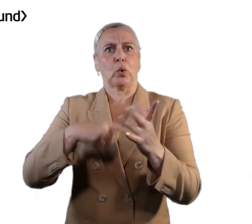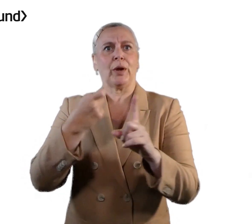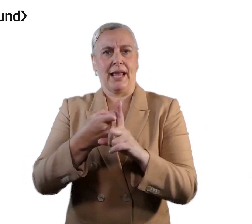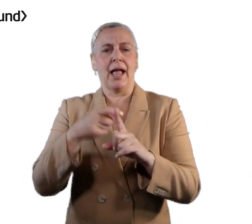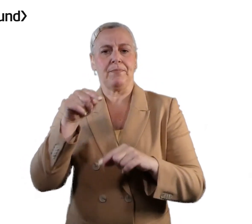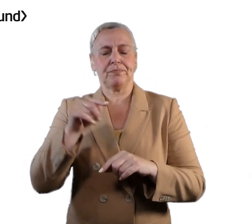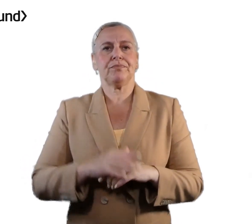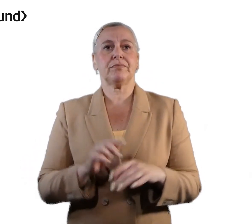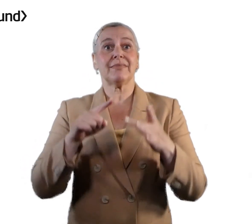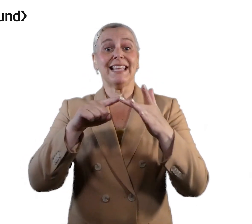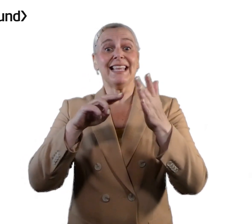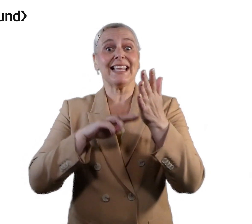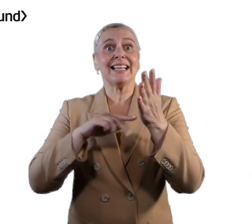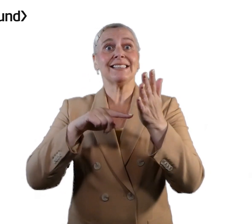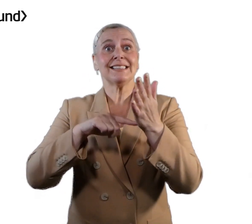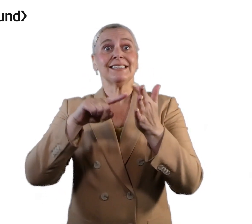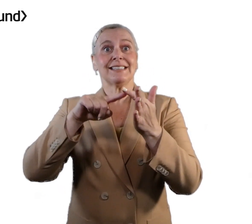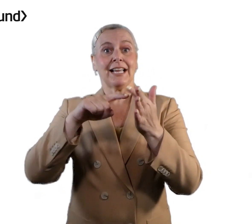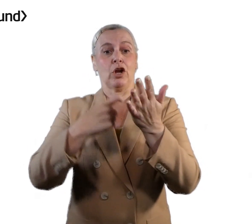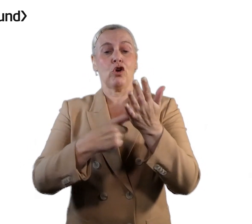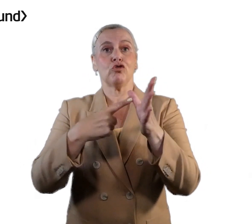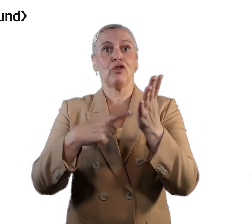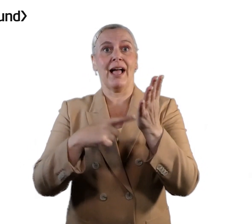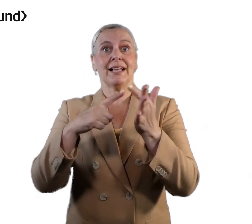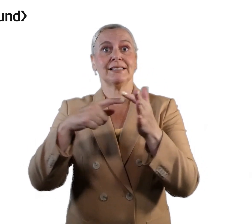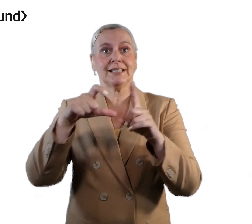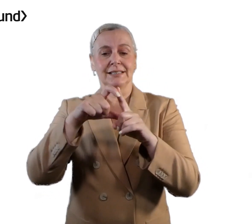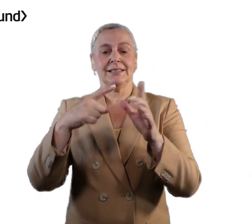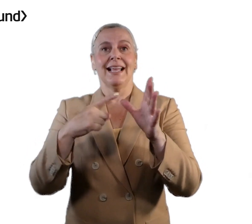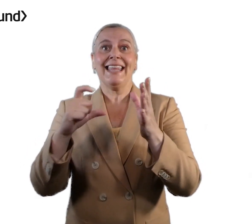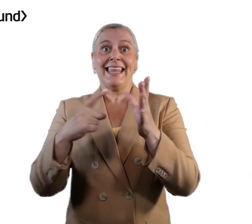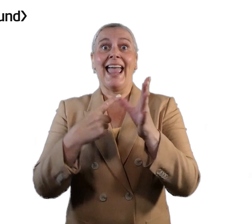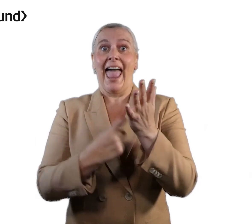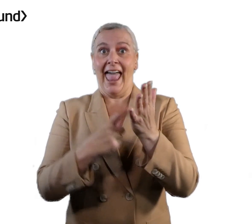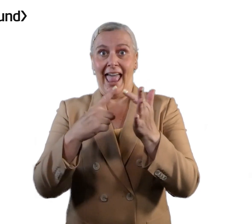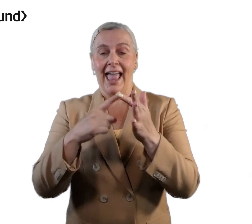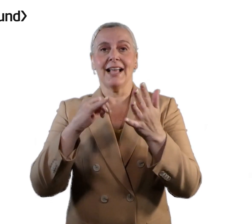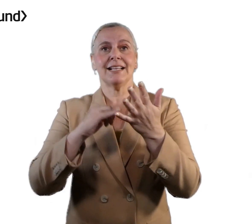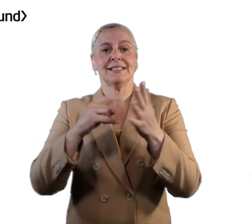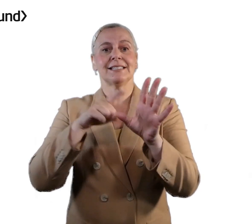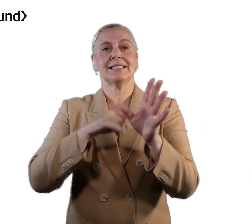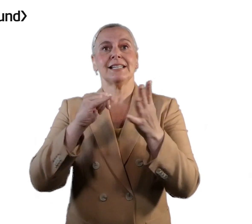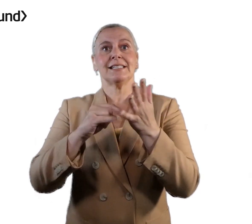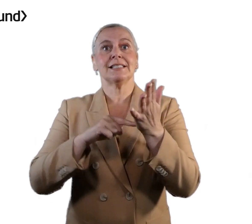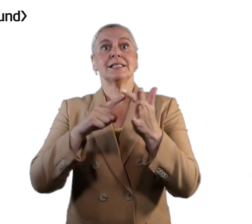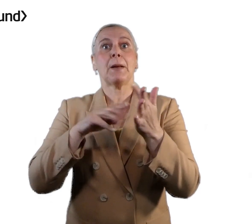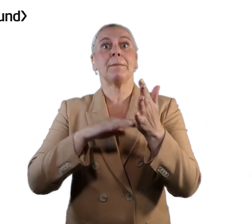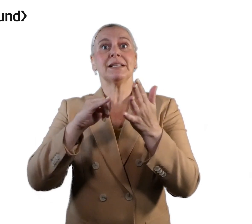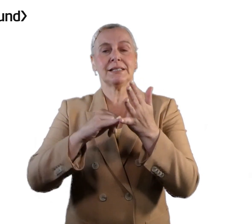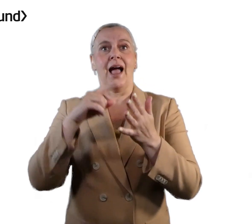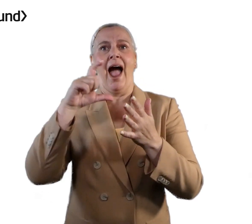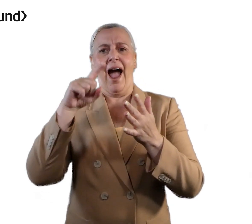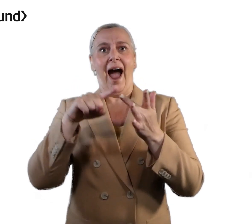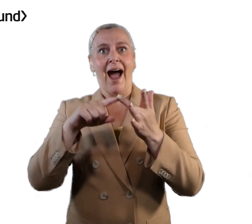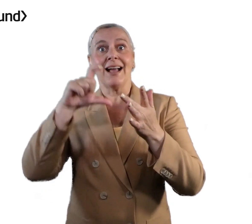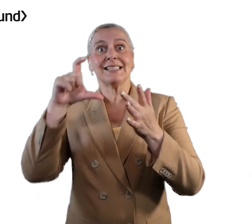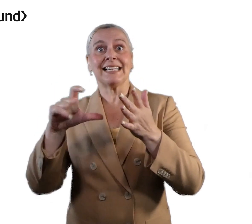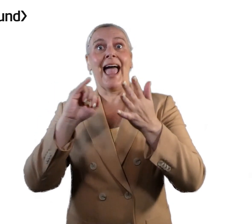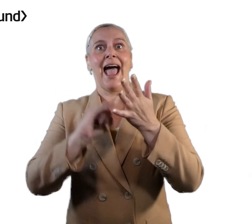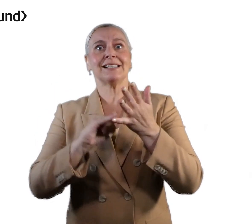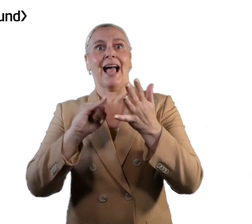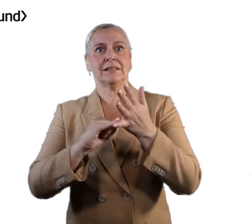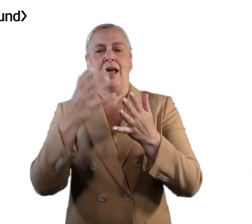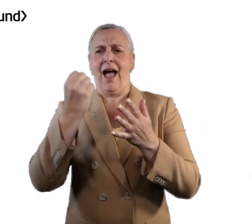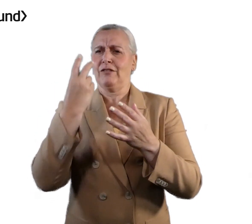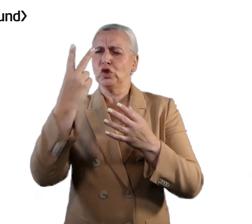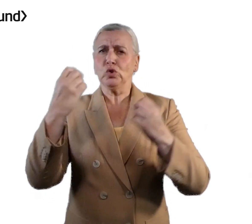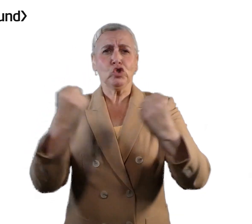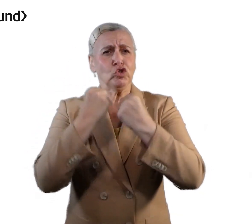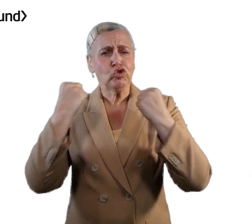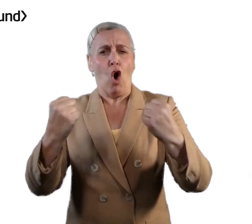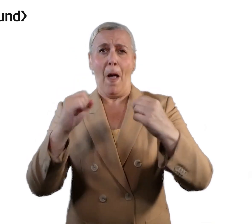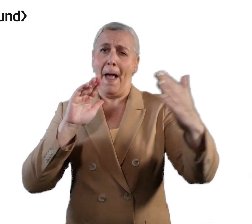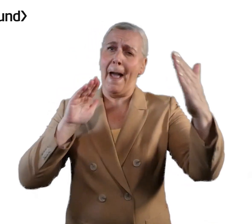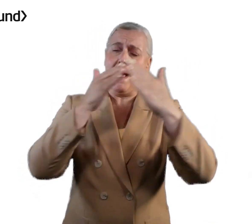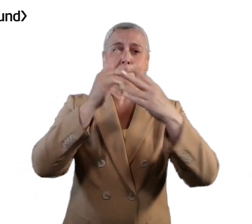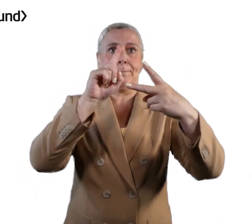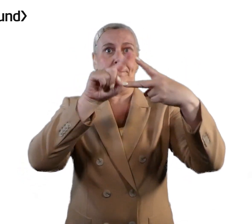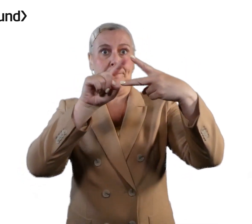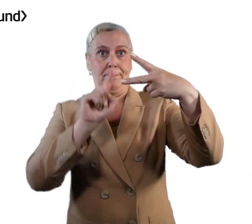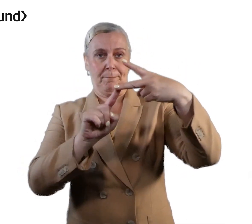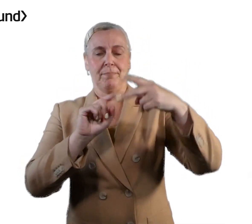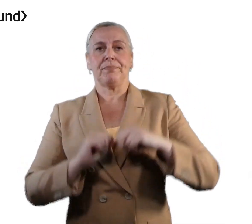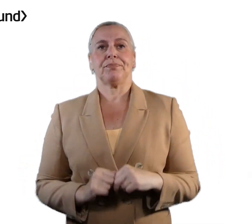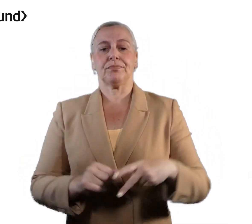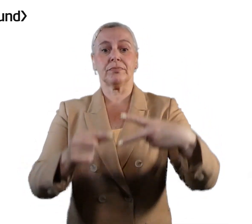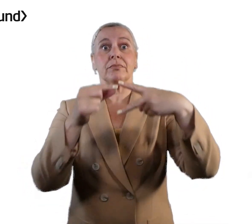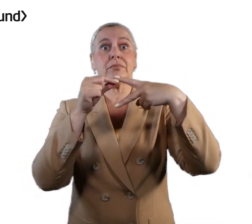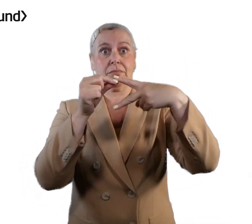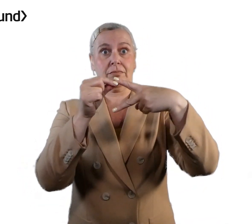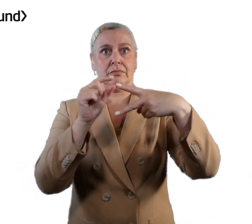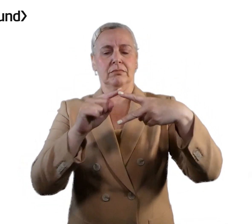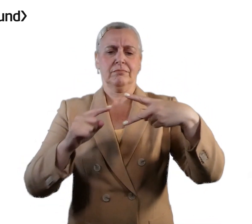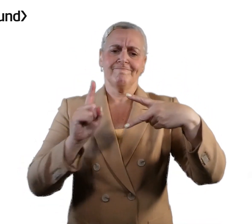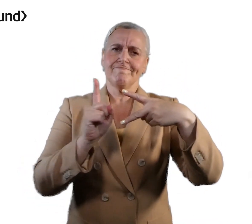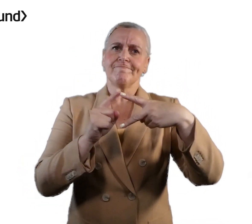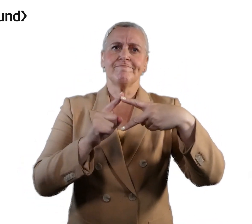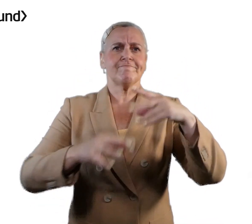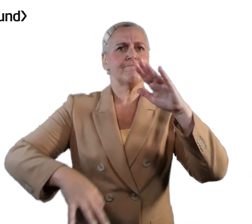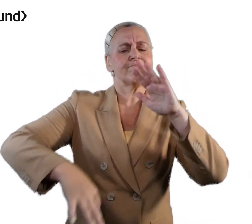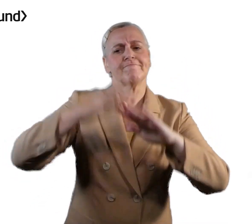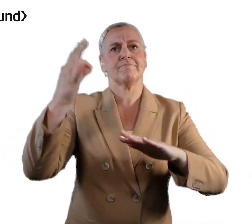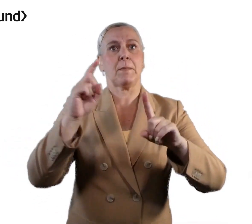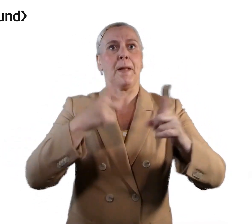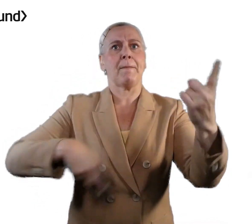The bold ambitions of integrated care systems (ICSs) to improve population health and